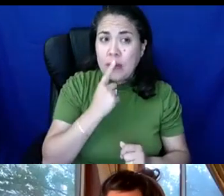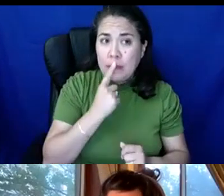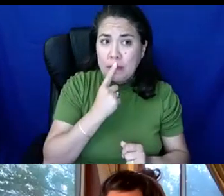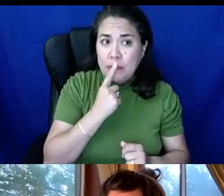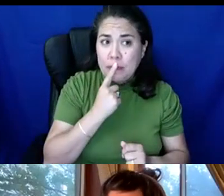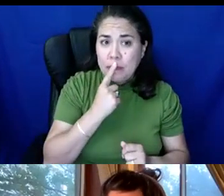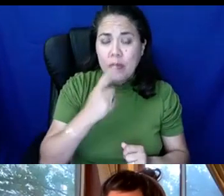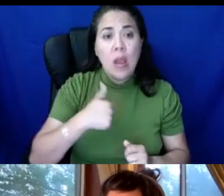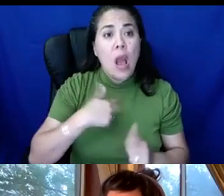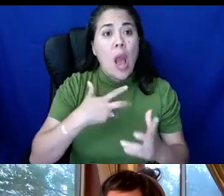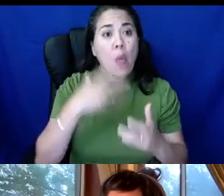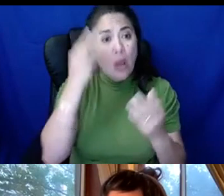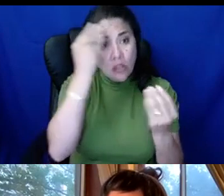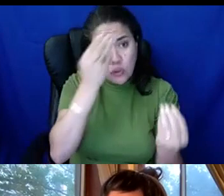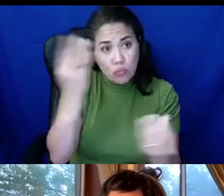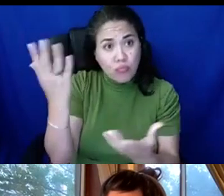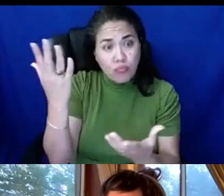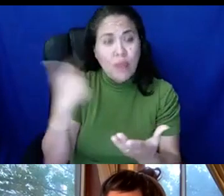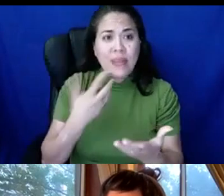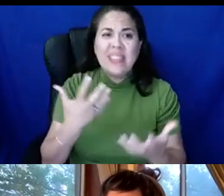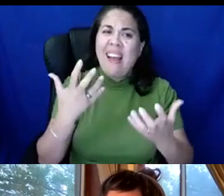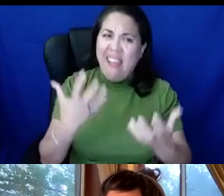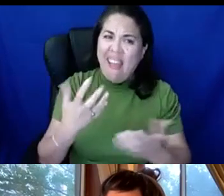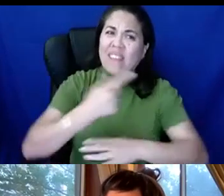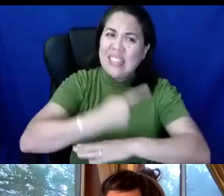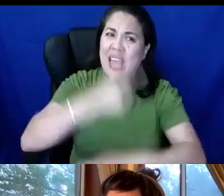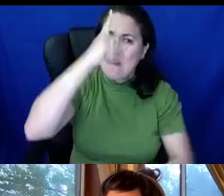Leslie McIntosh: I want to acknowledge that this is a heavy day for me this is.